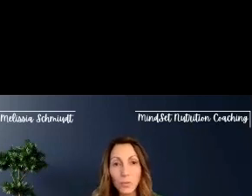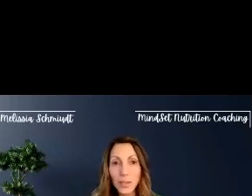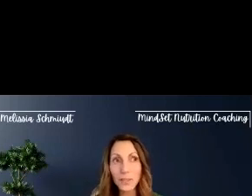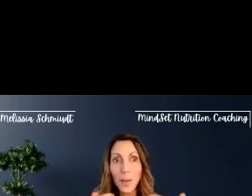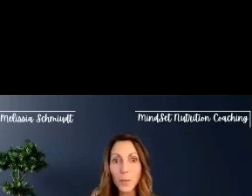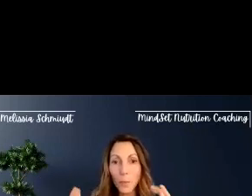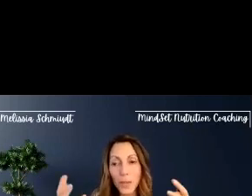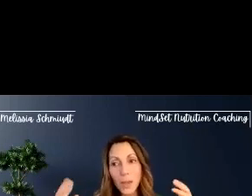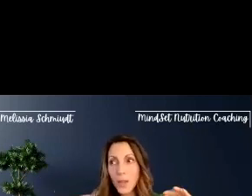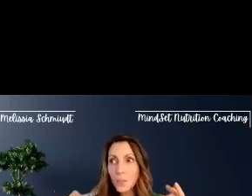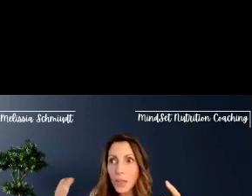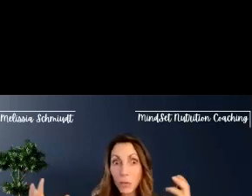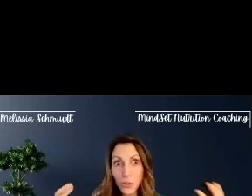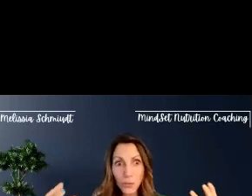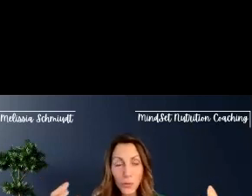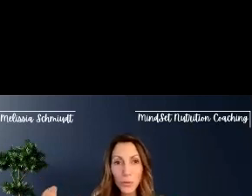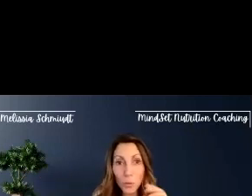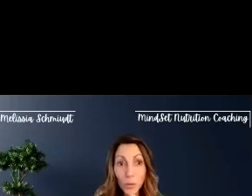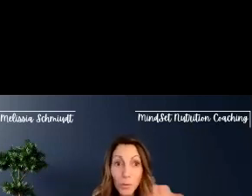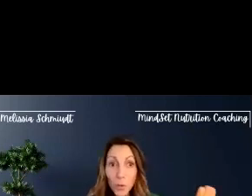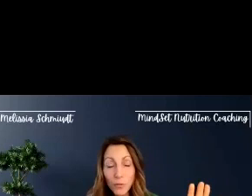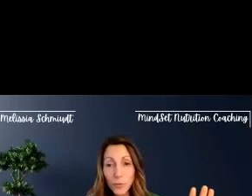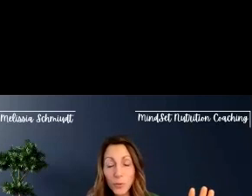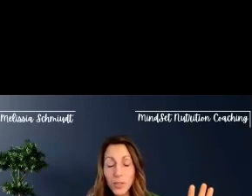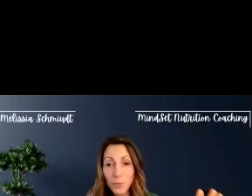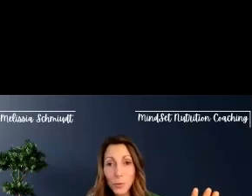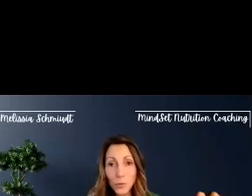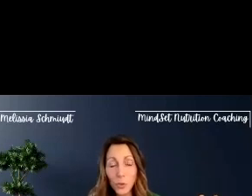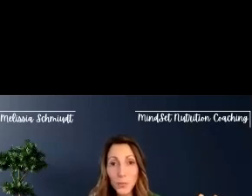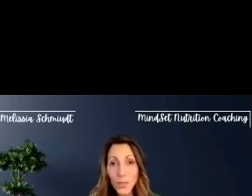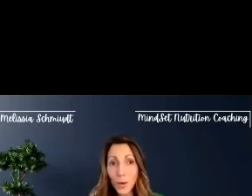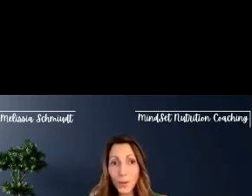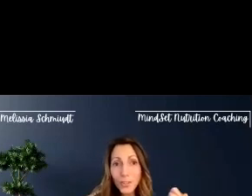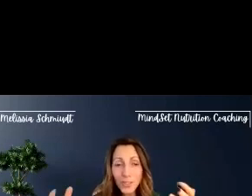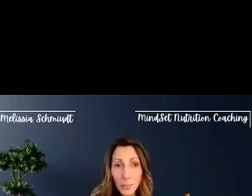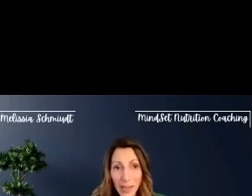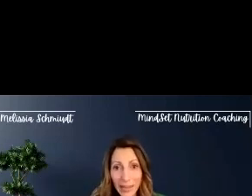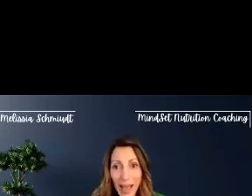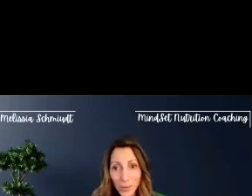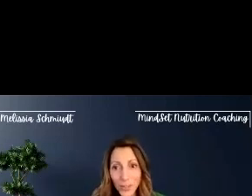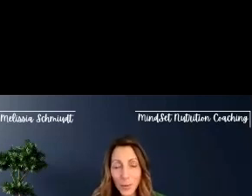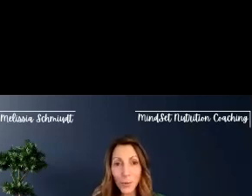too because remember, when we restrict foods or remove foods and food groups, we're not just eliminating calories,